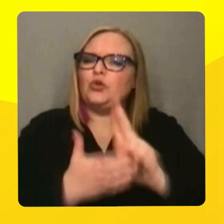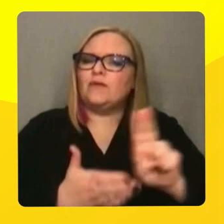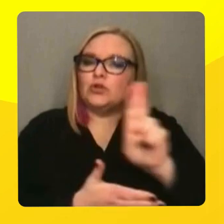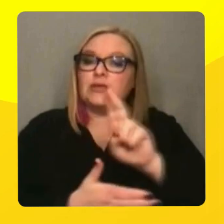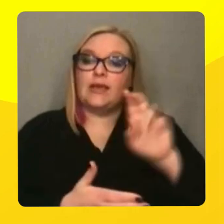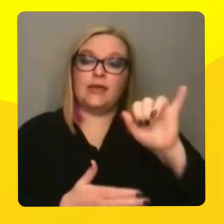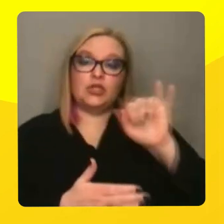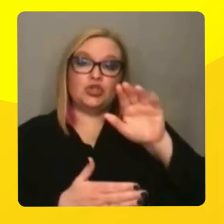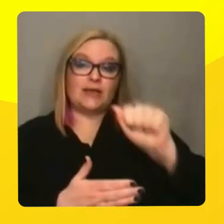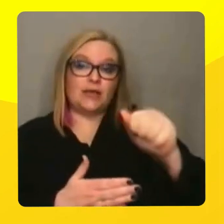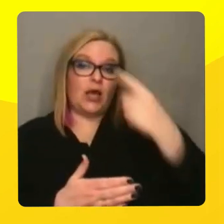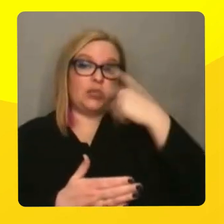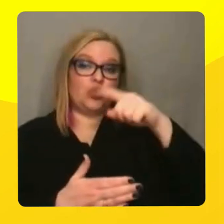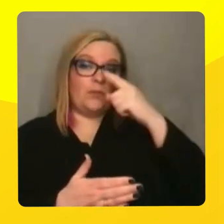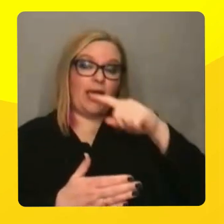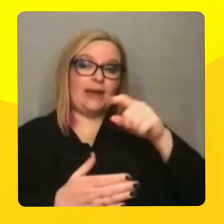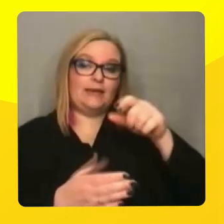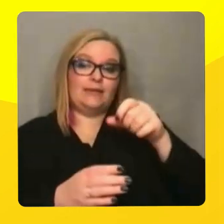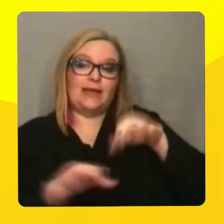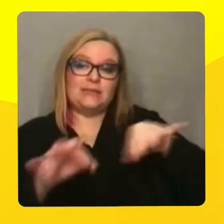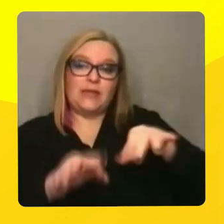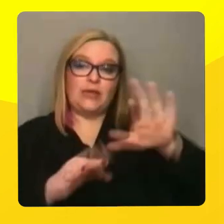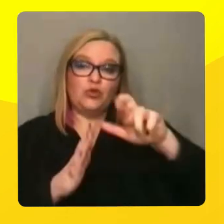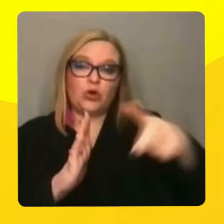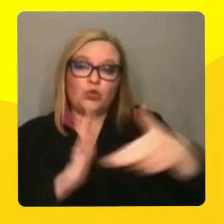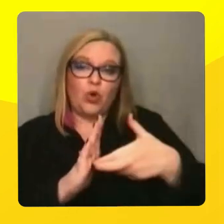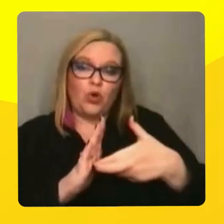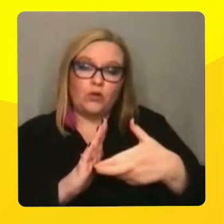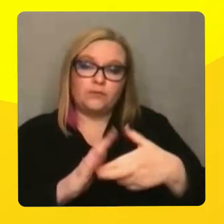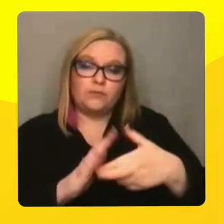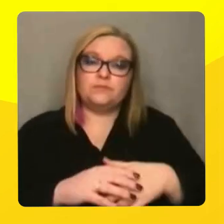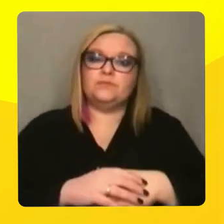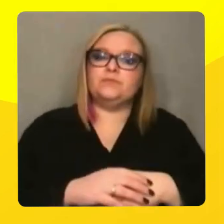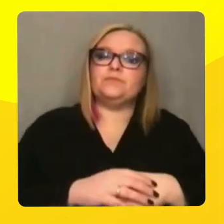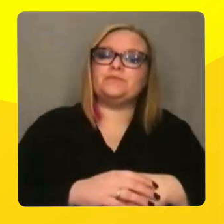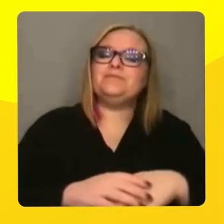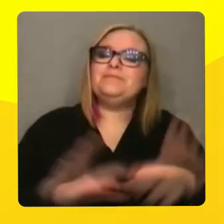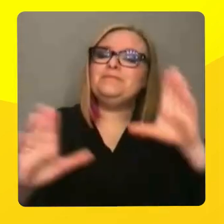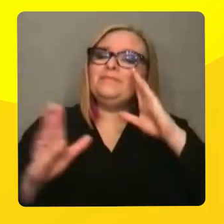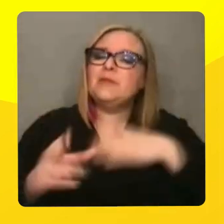more about your role and about SITE? Hi, my name is Jessica Pandya.